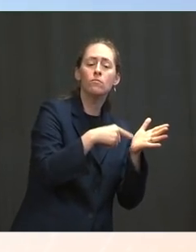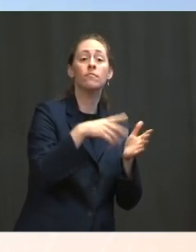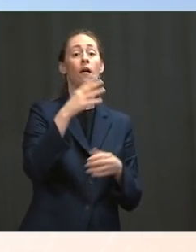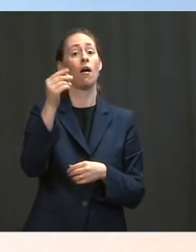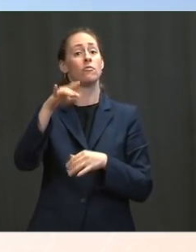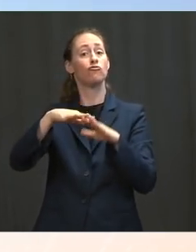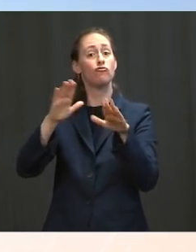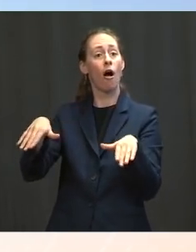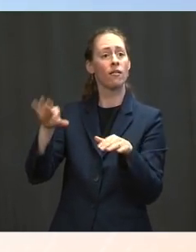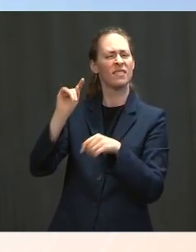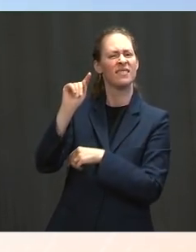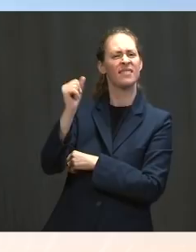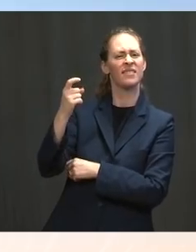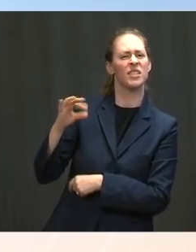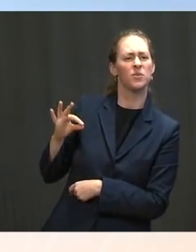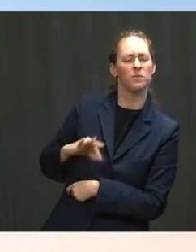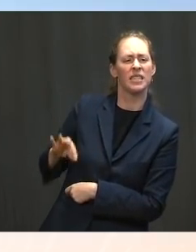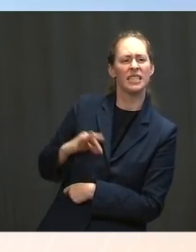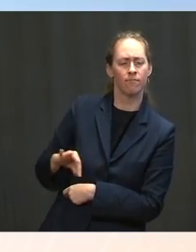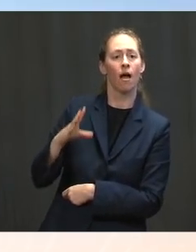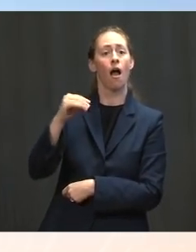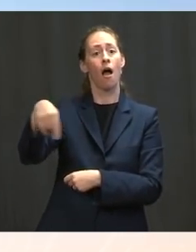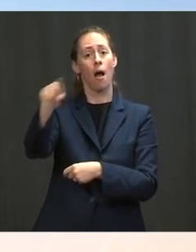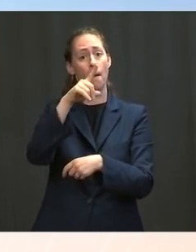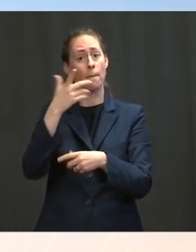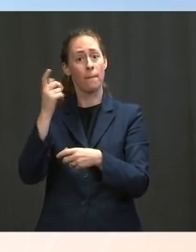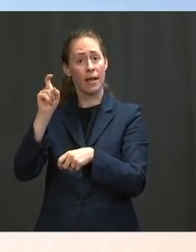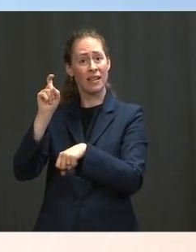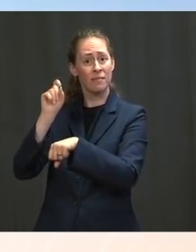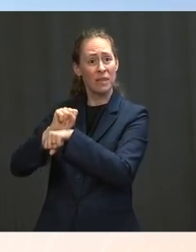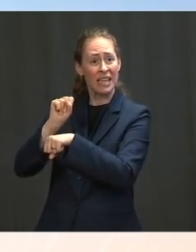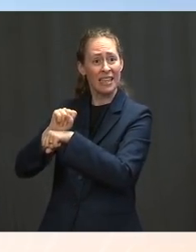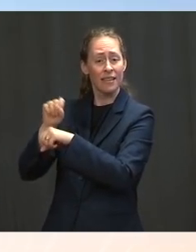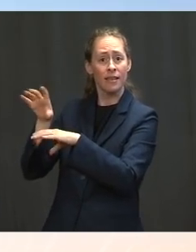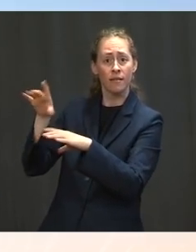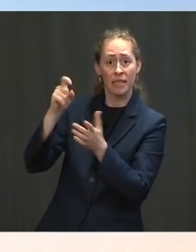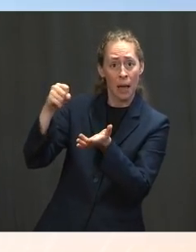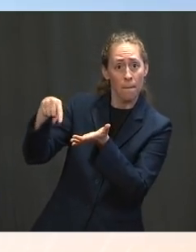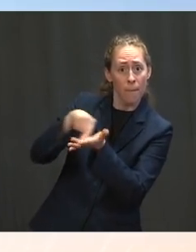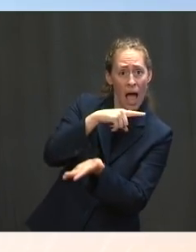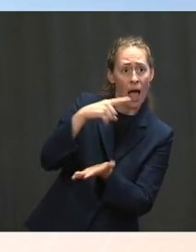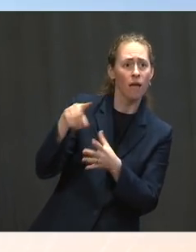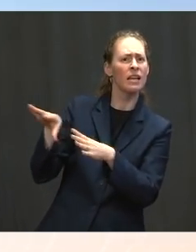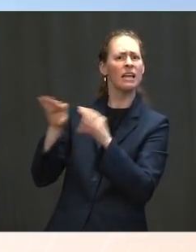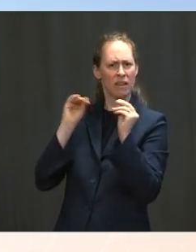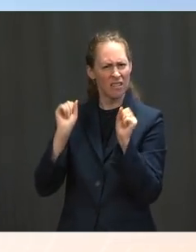like paid leave to families, the President will continue advancing his entire economic agenda to build back better.